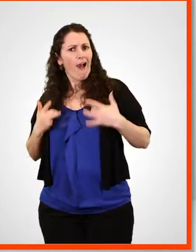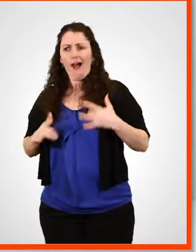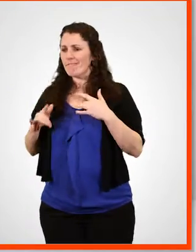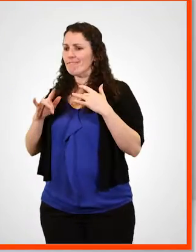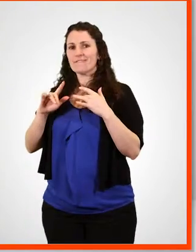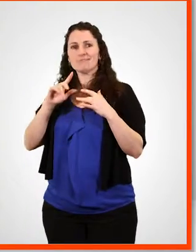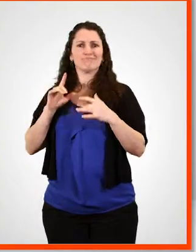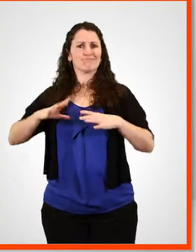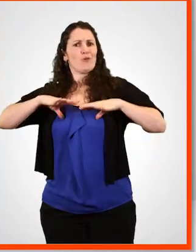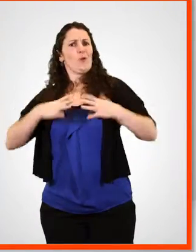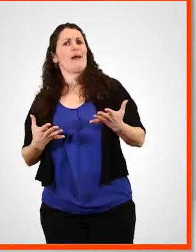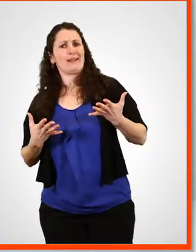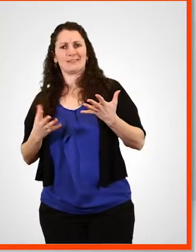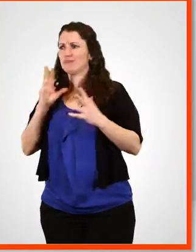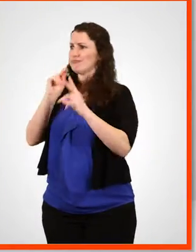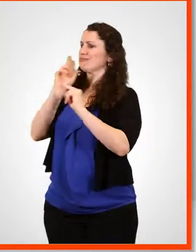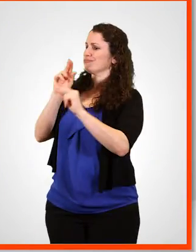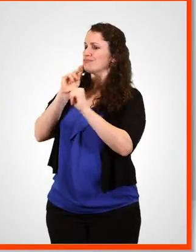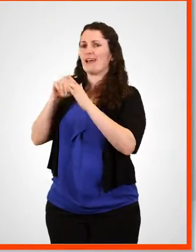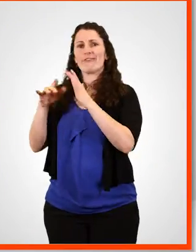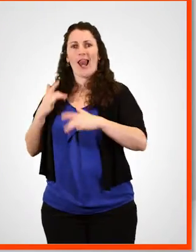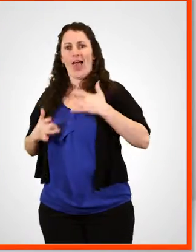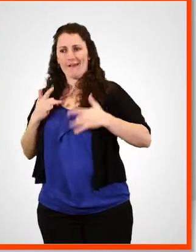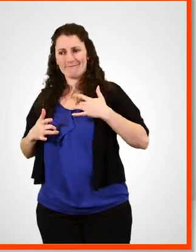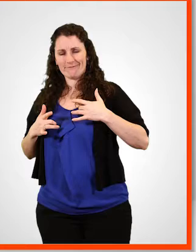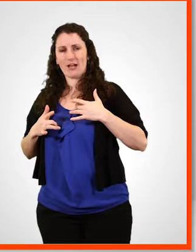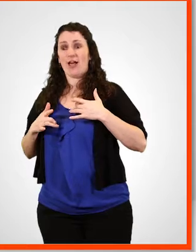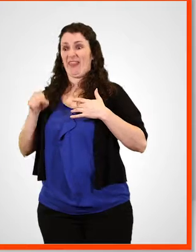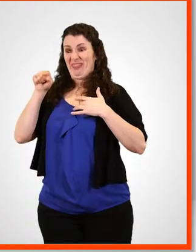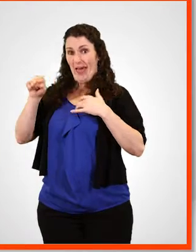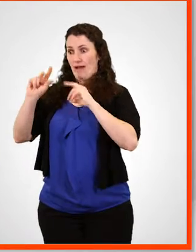that just falls out of your mouth, has something to do with the print on the page.